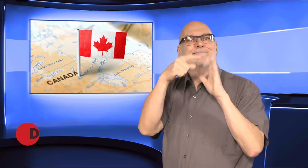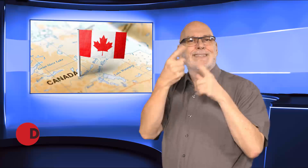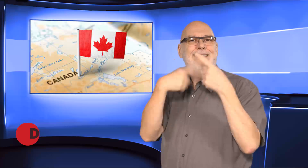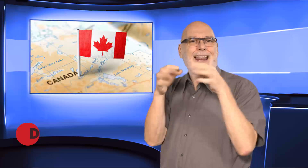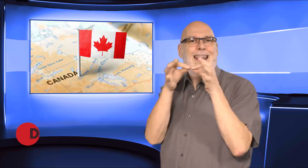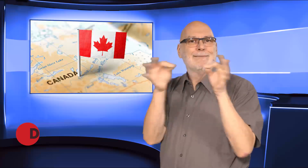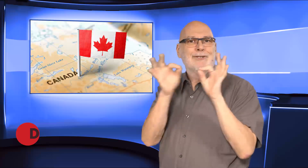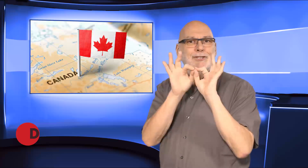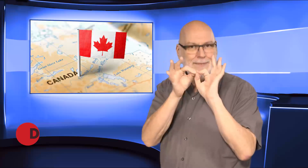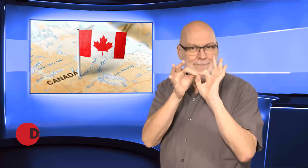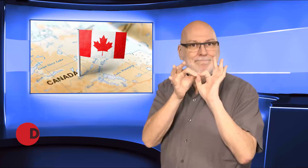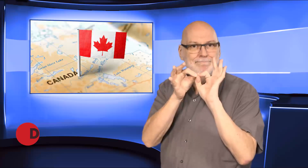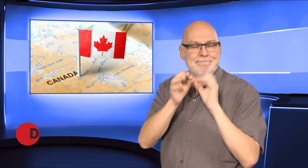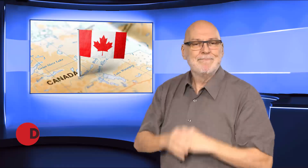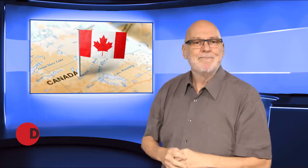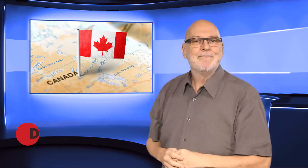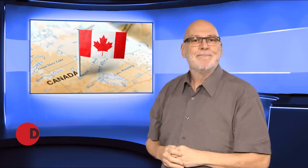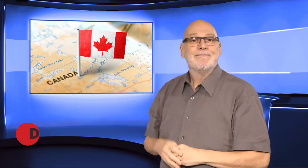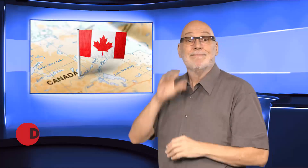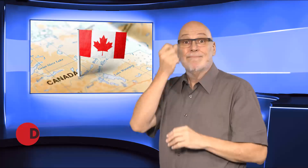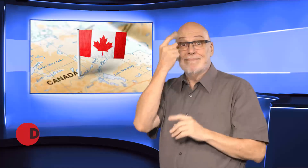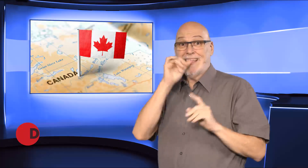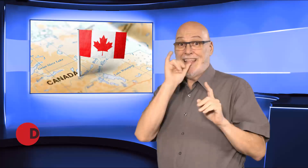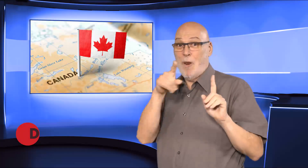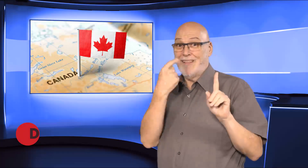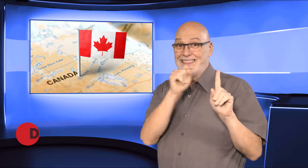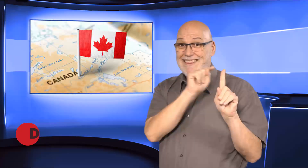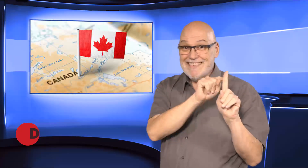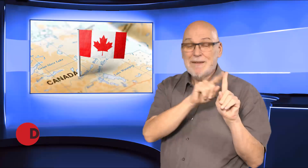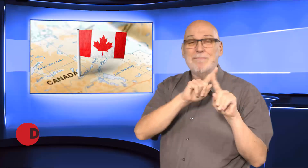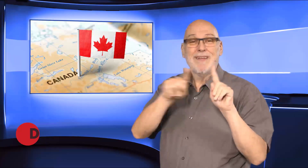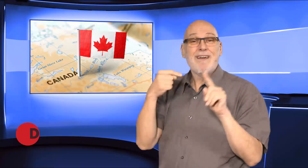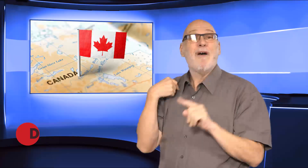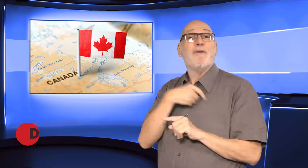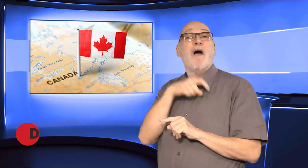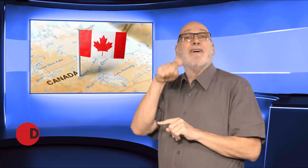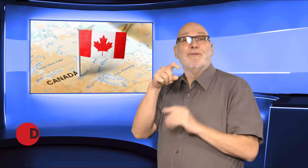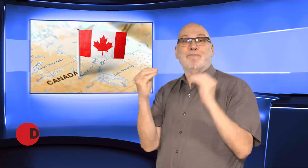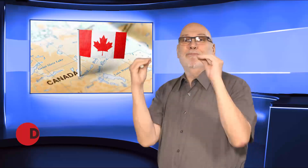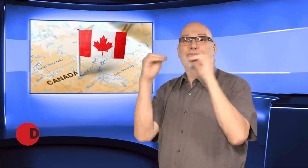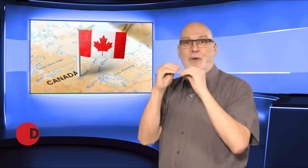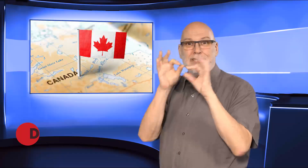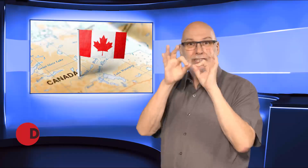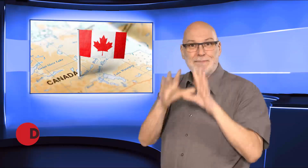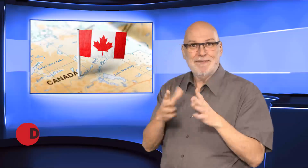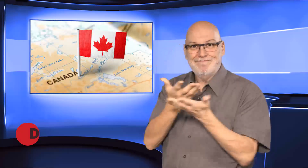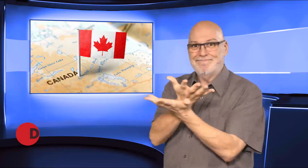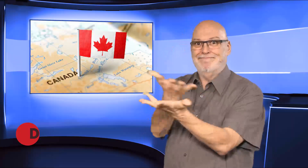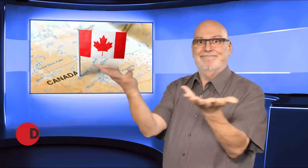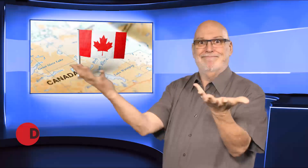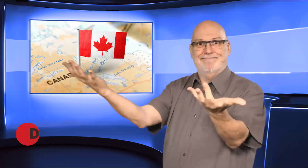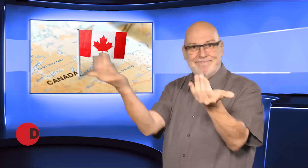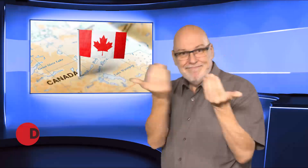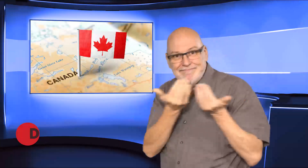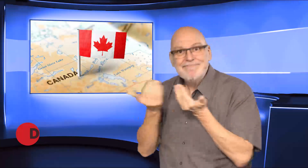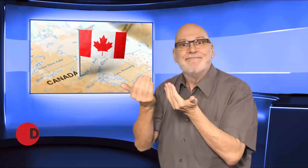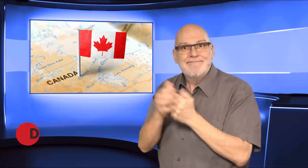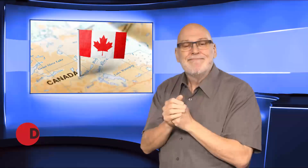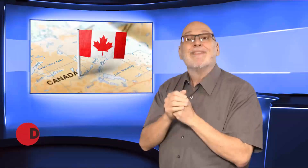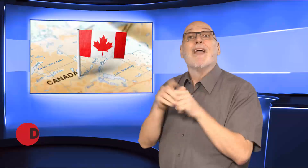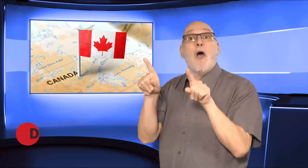sign language interpreters, not only do we need more interpreters